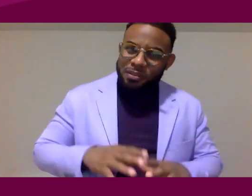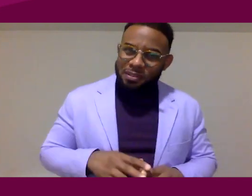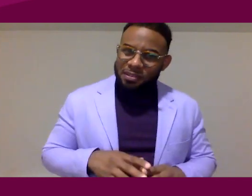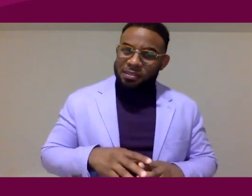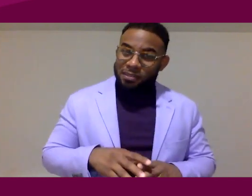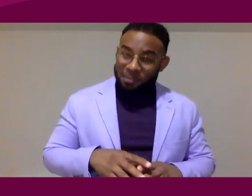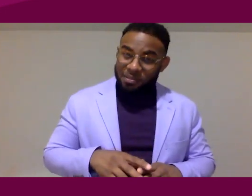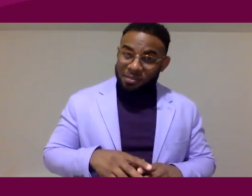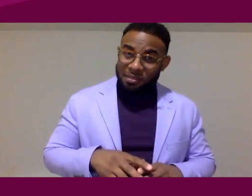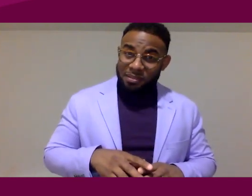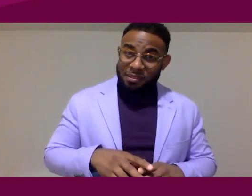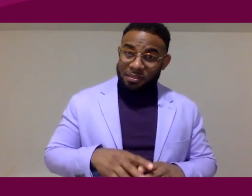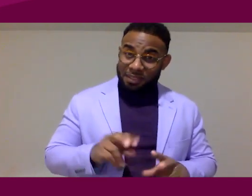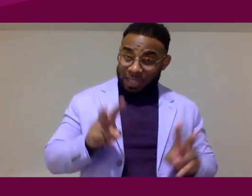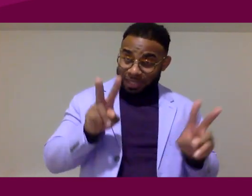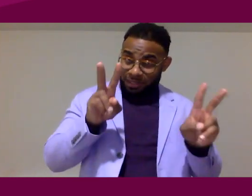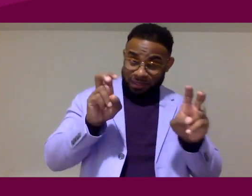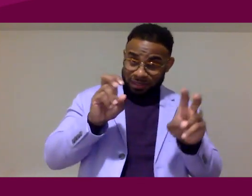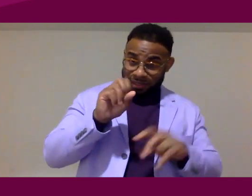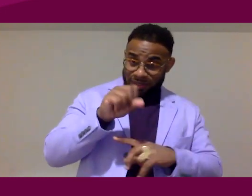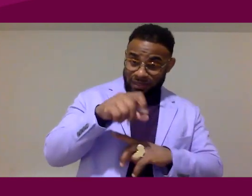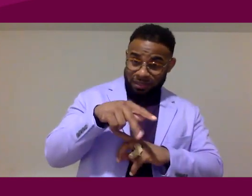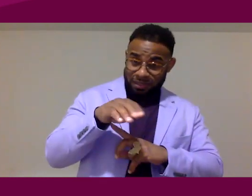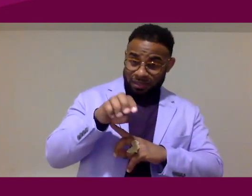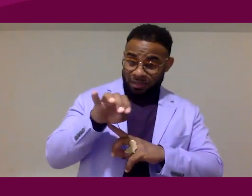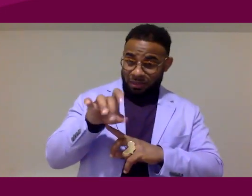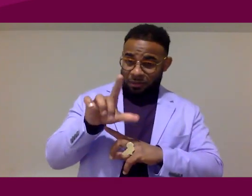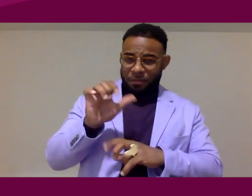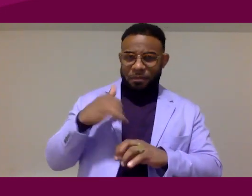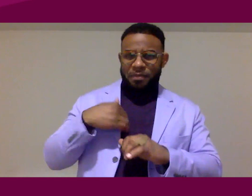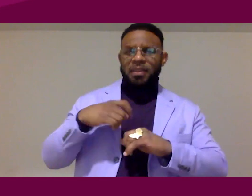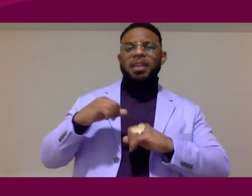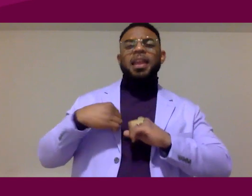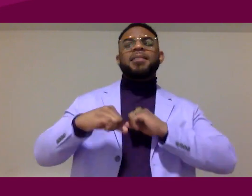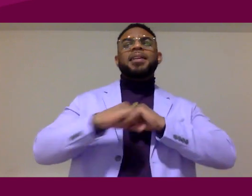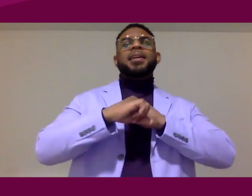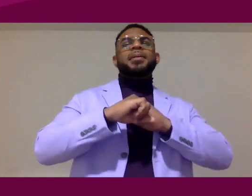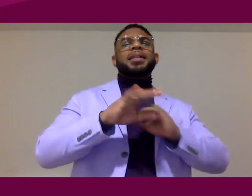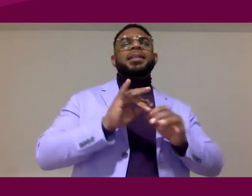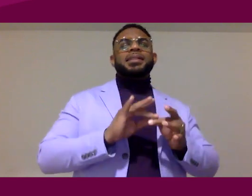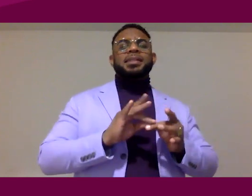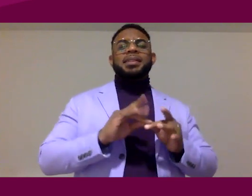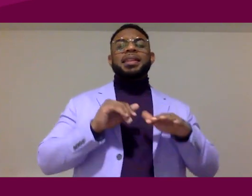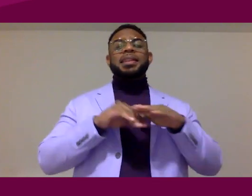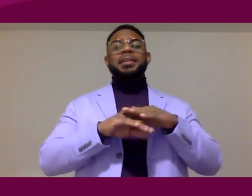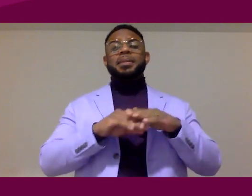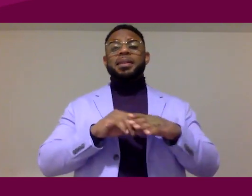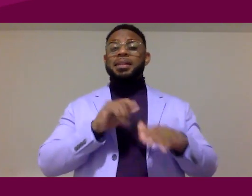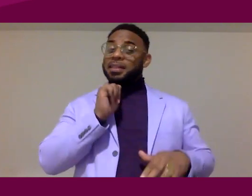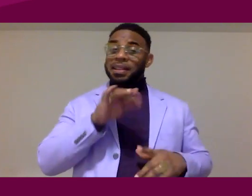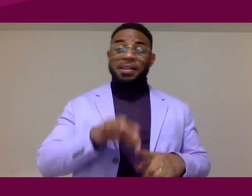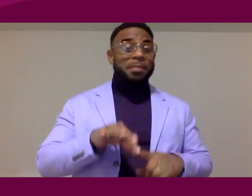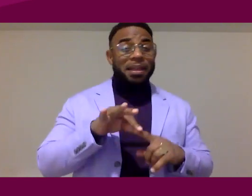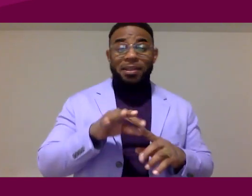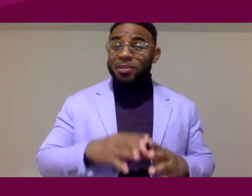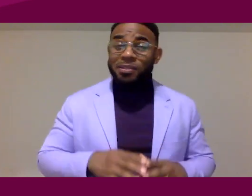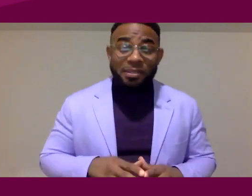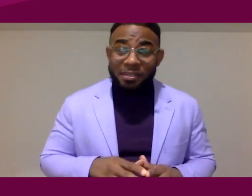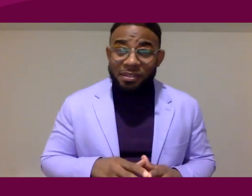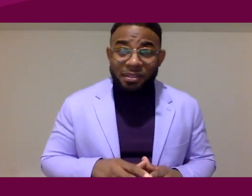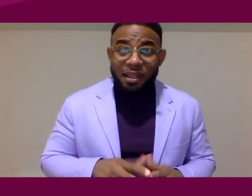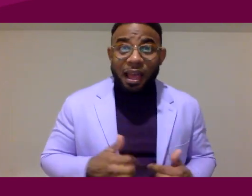We should have a campaign that says accessibility is not special and I'm not special.